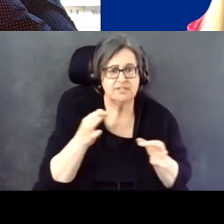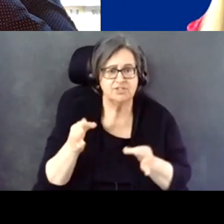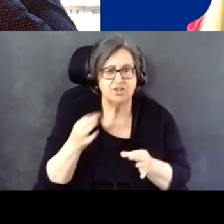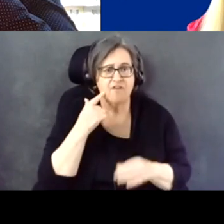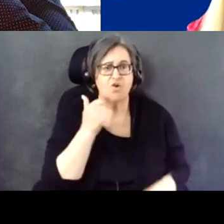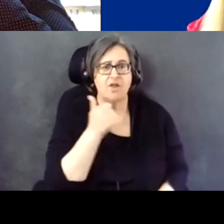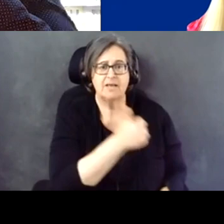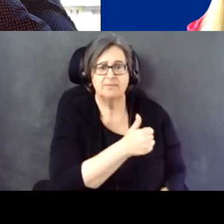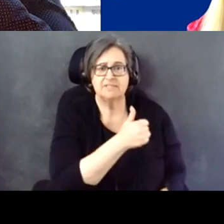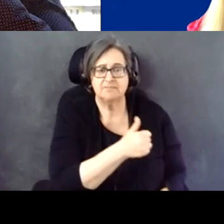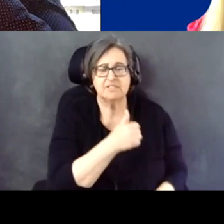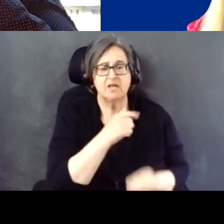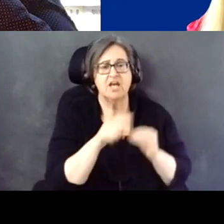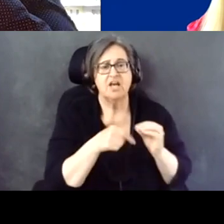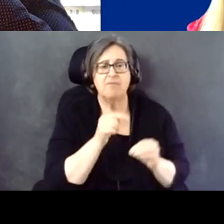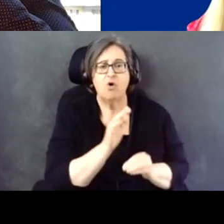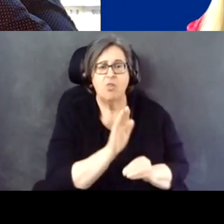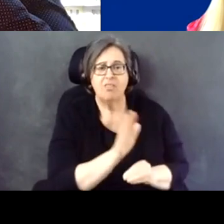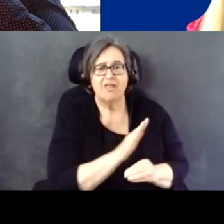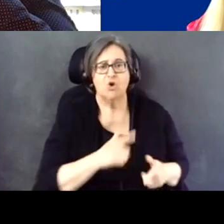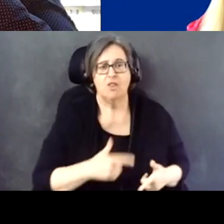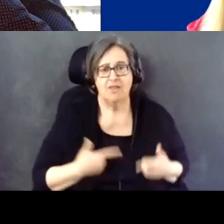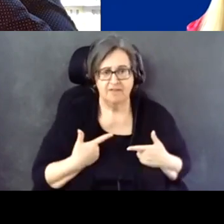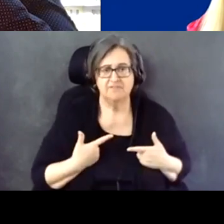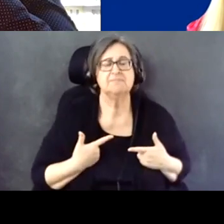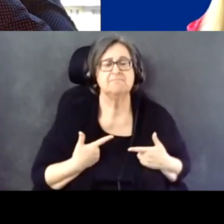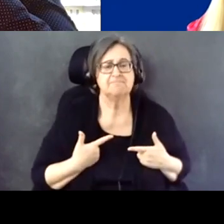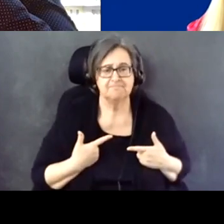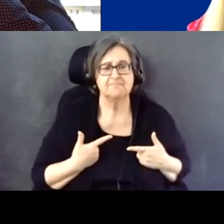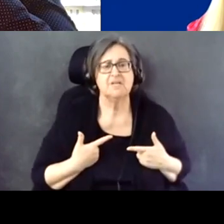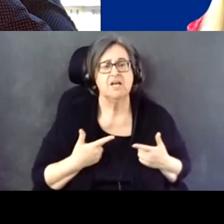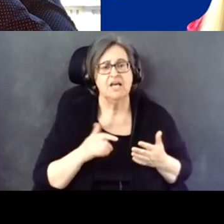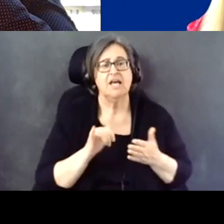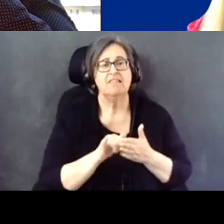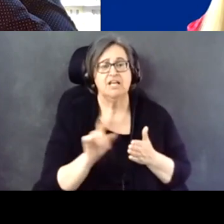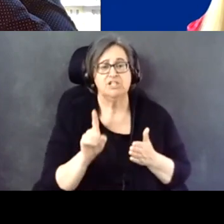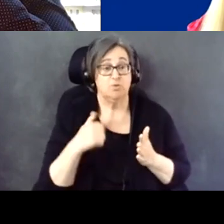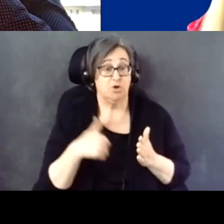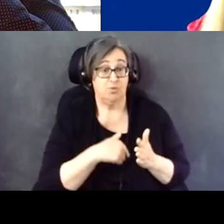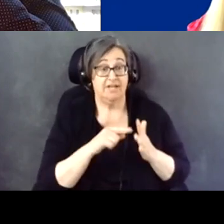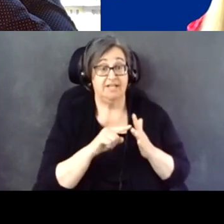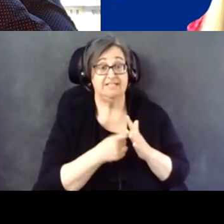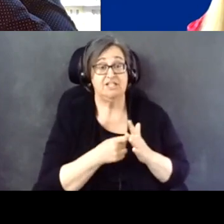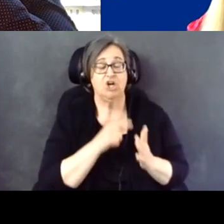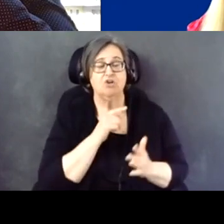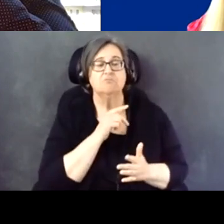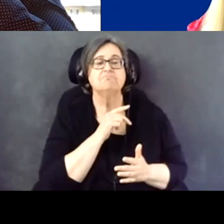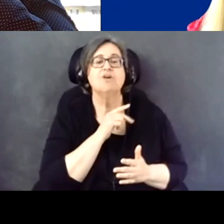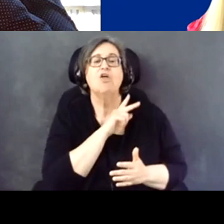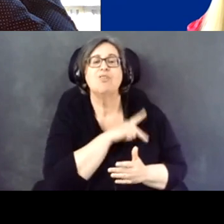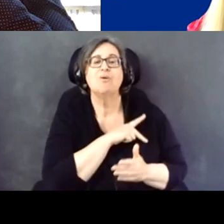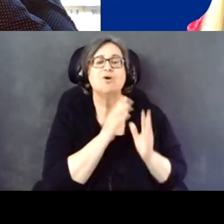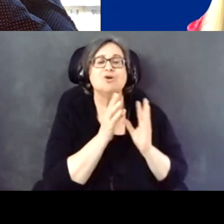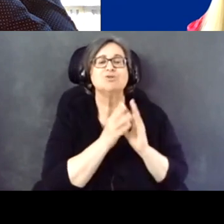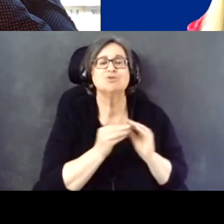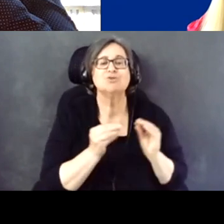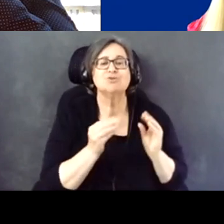for their lives is the place that we start the personal story, as always a great beginning